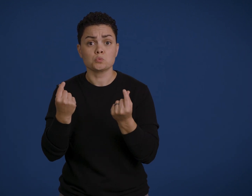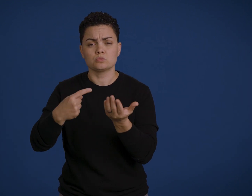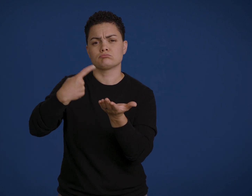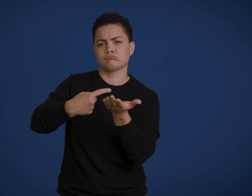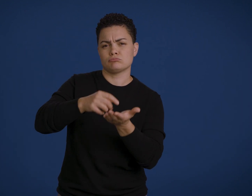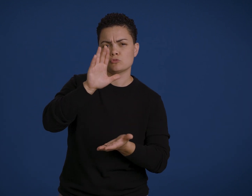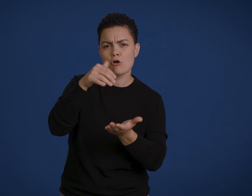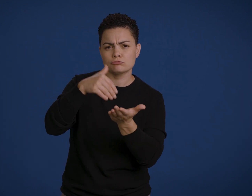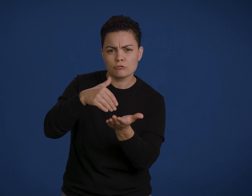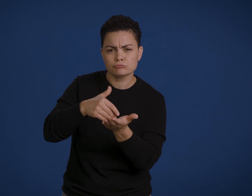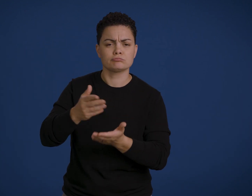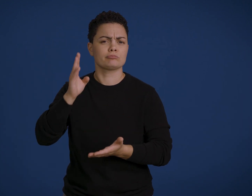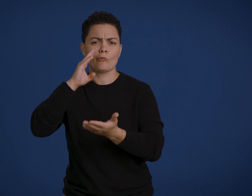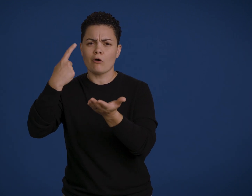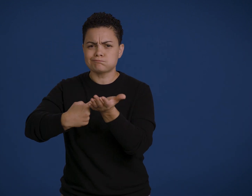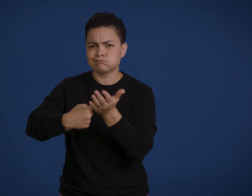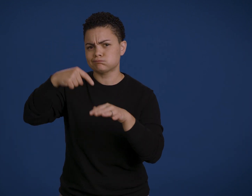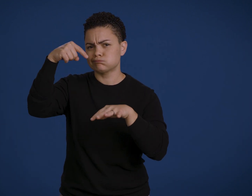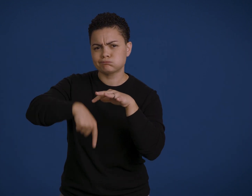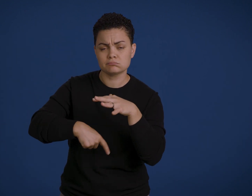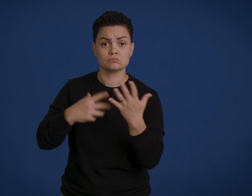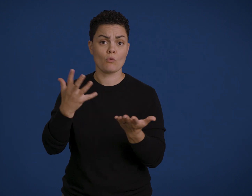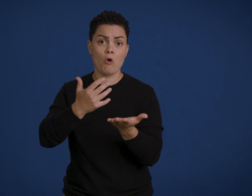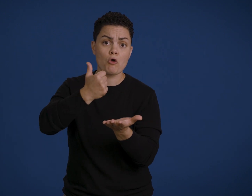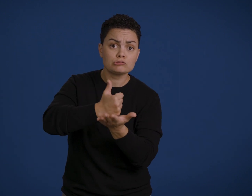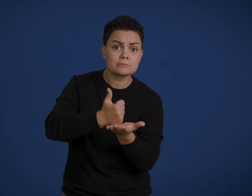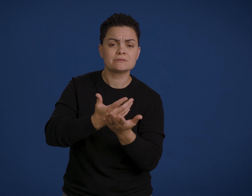which would be discussed with your healthcare practitioner.